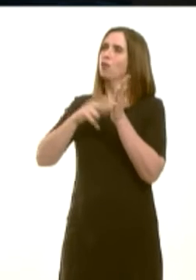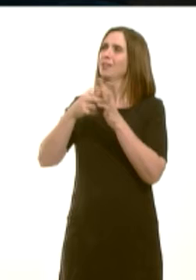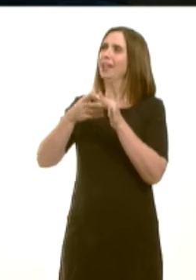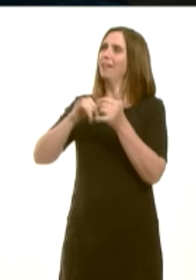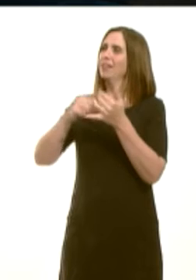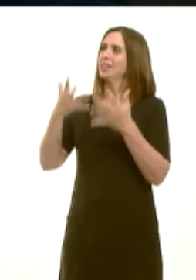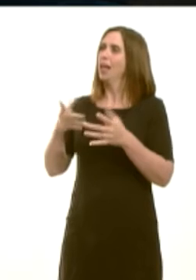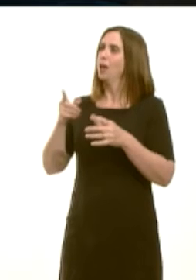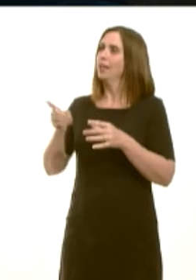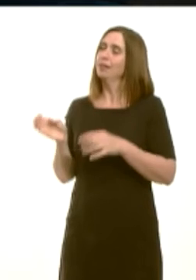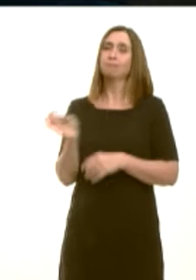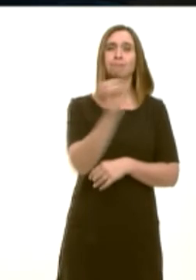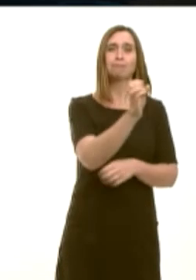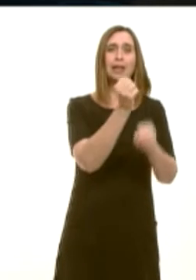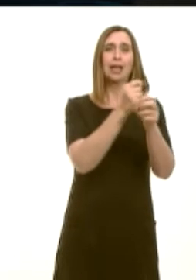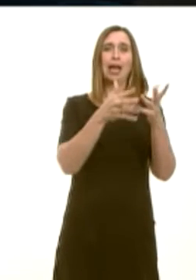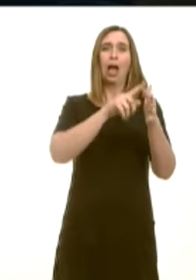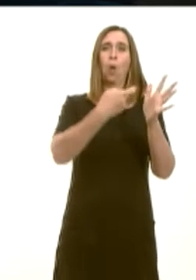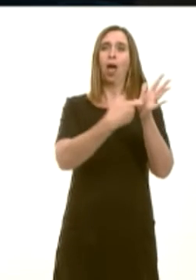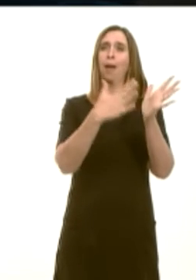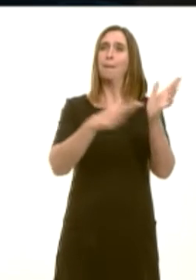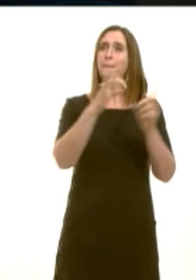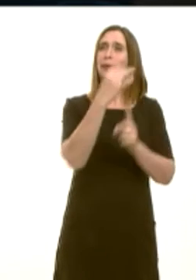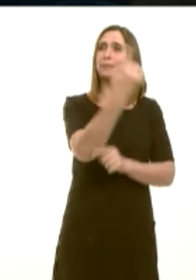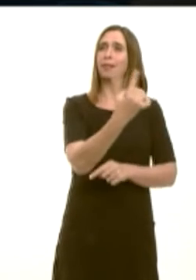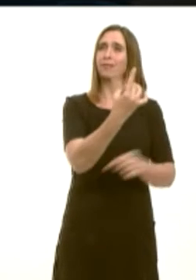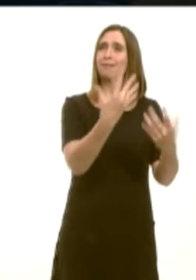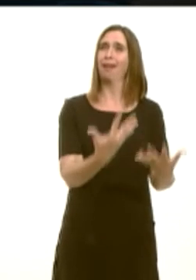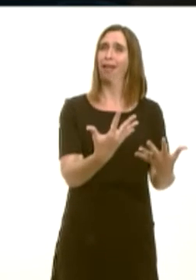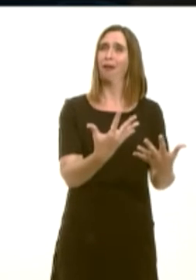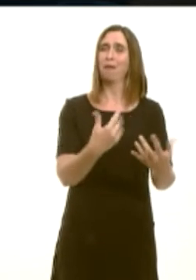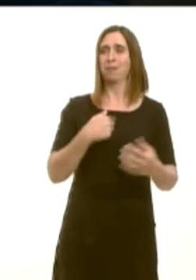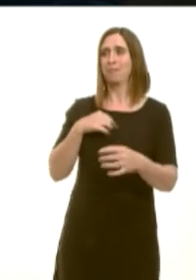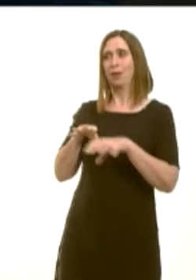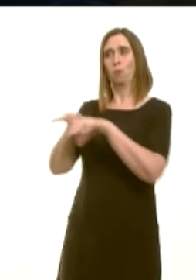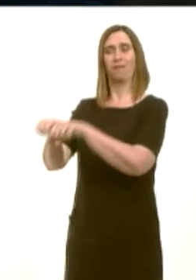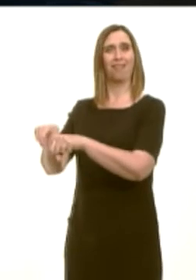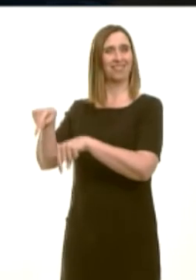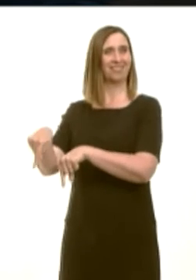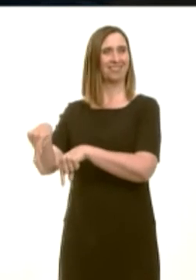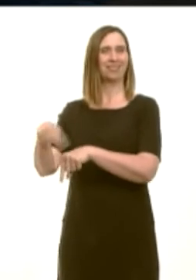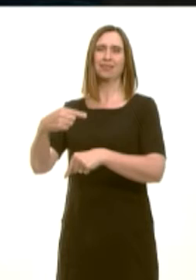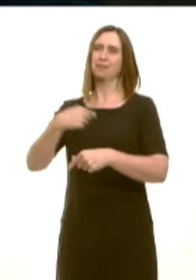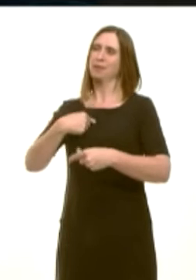I worked with him for many years, and Iíll seek to continue his great work in the months